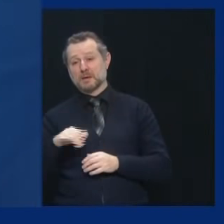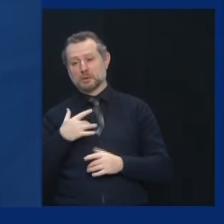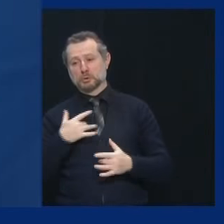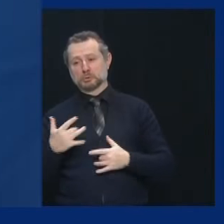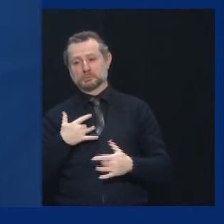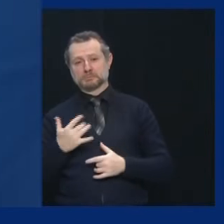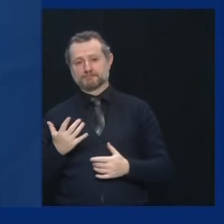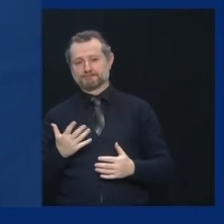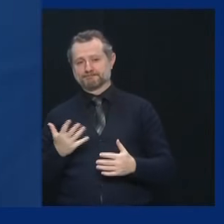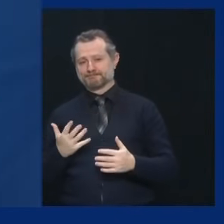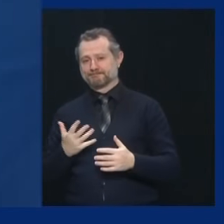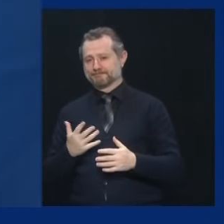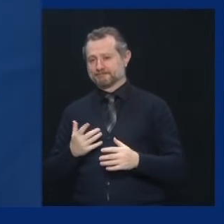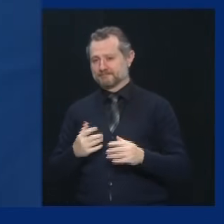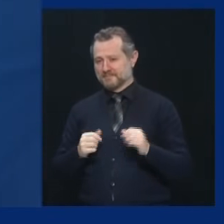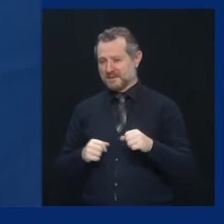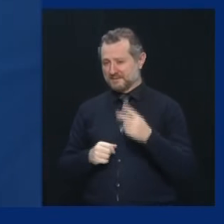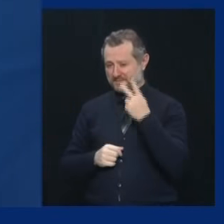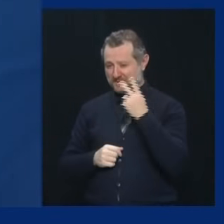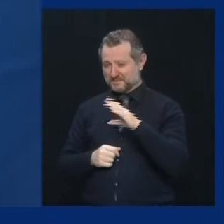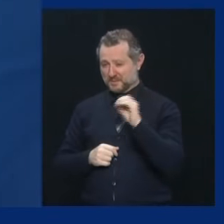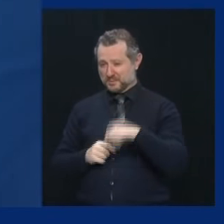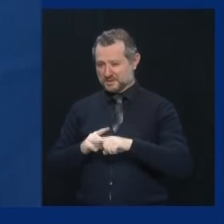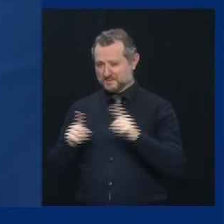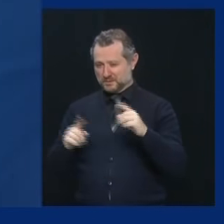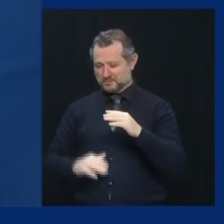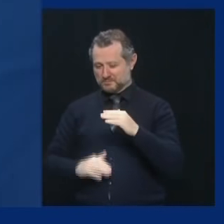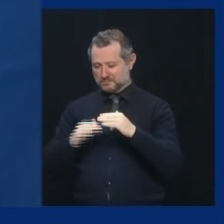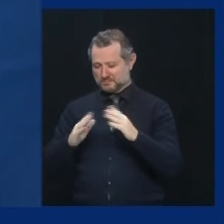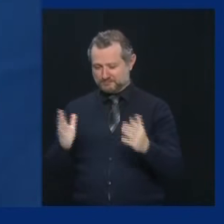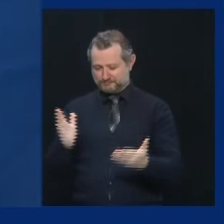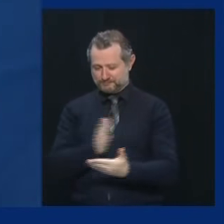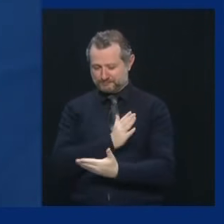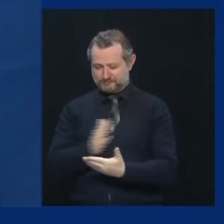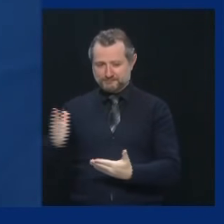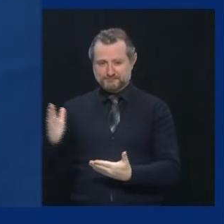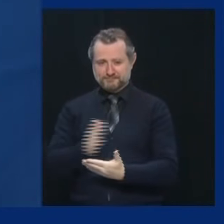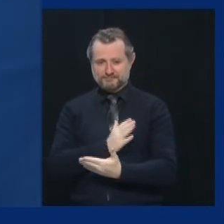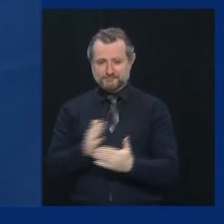IT IS THAT THEY'RE CLOSED, NOT JUST FOR THE RESTAURANTS BUT ALL